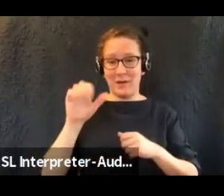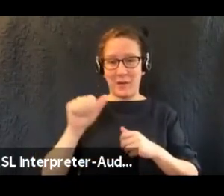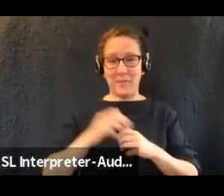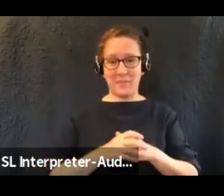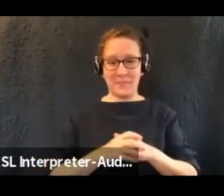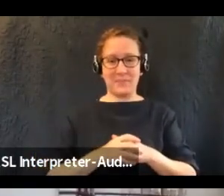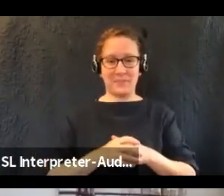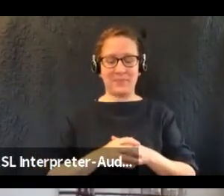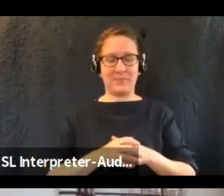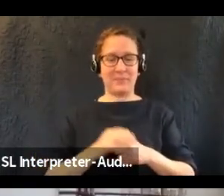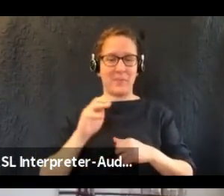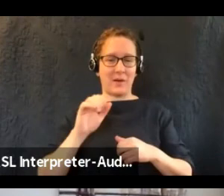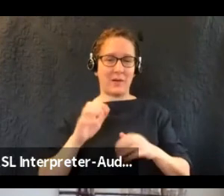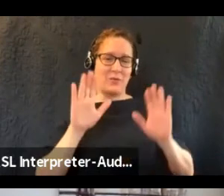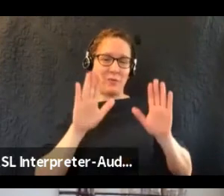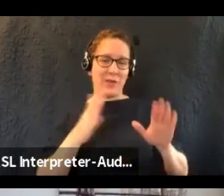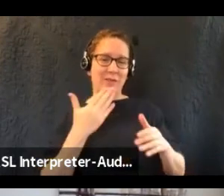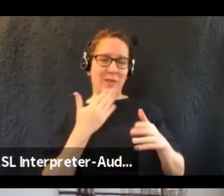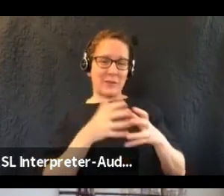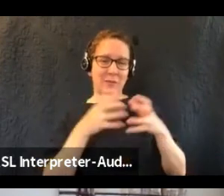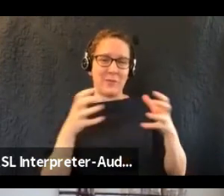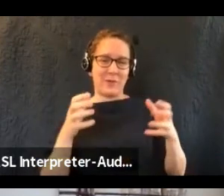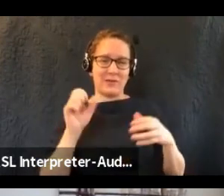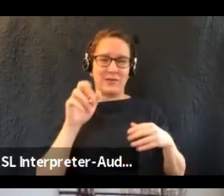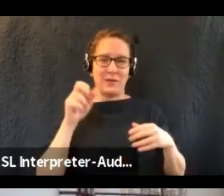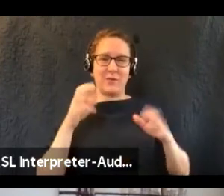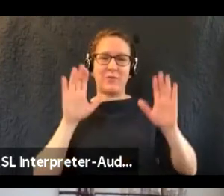Great. Thank you so much, Sarah, and that's a great analogy.